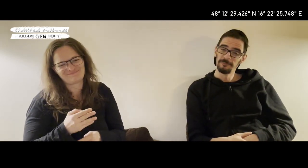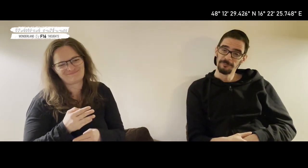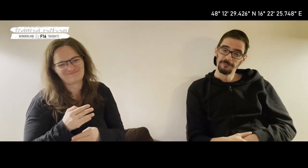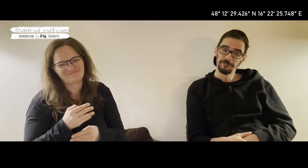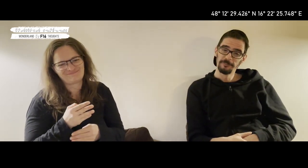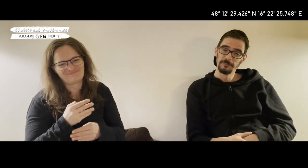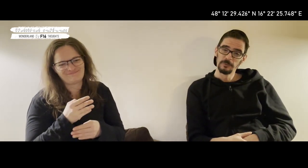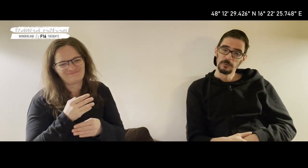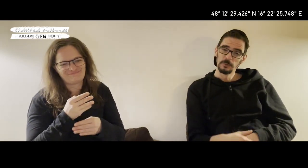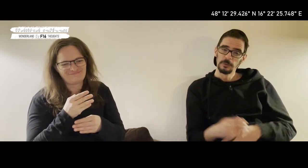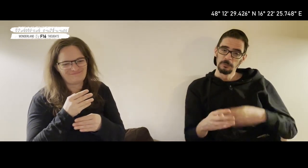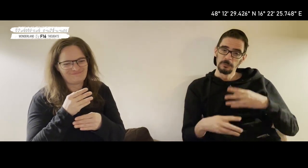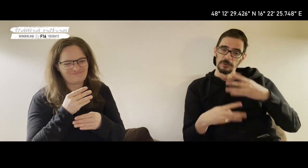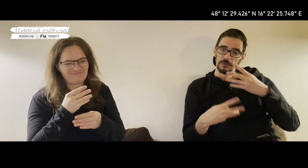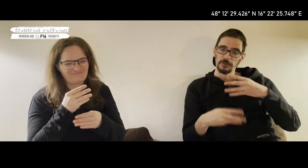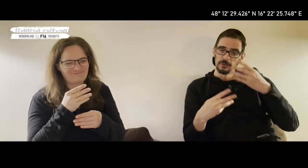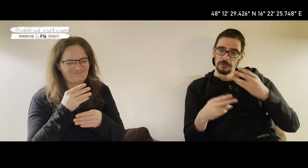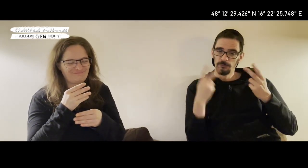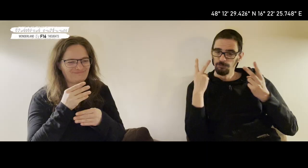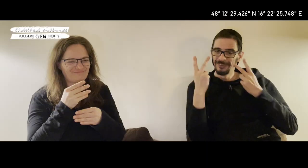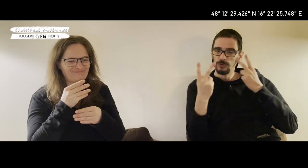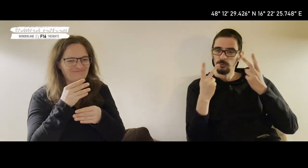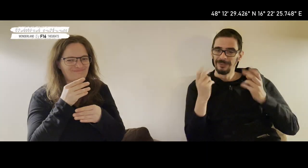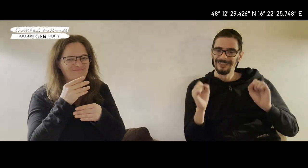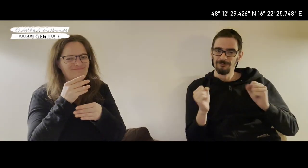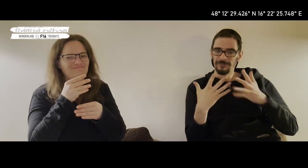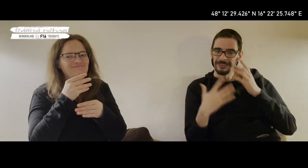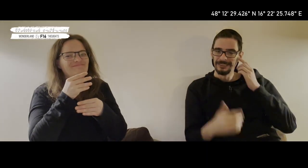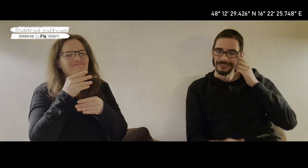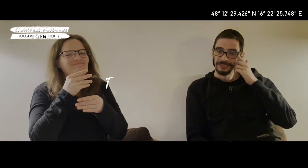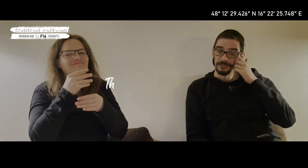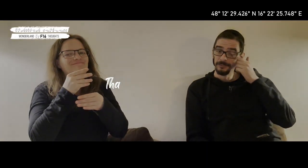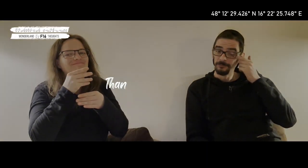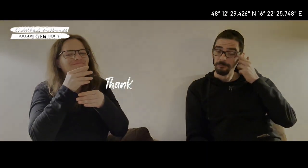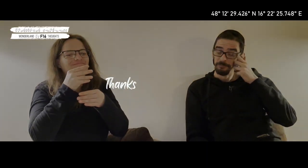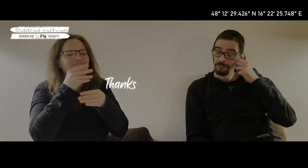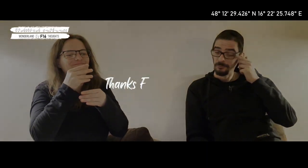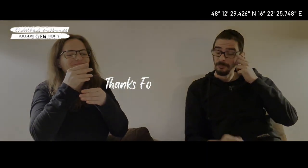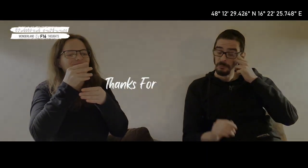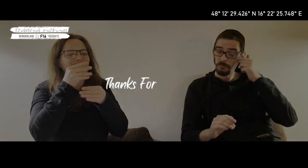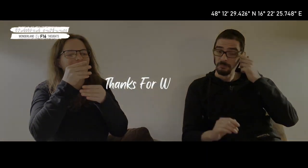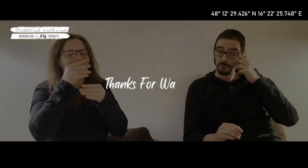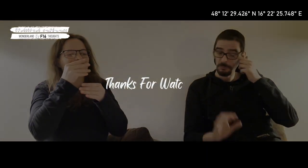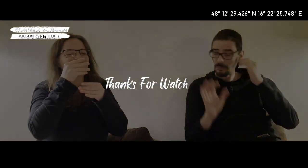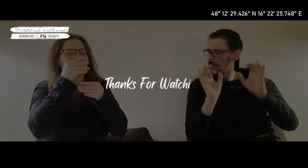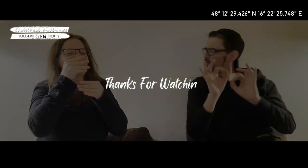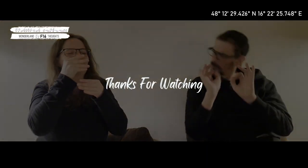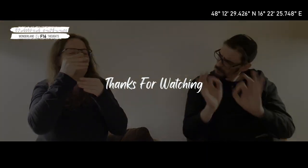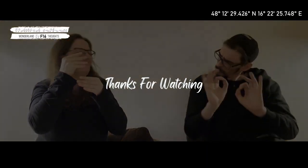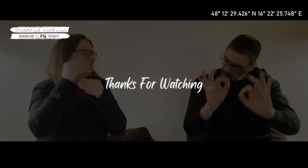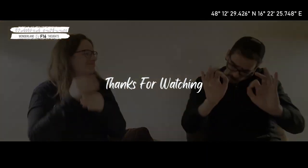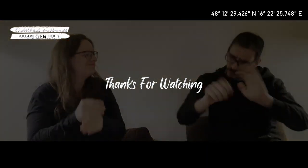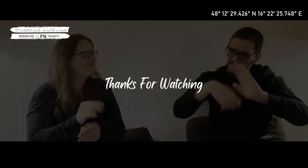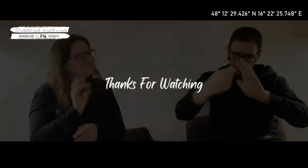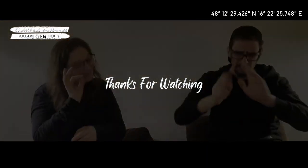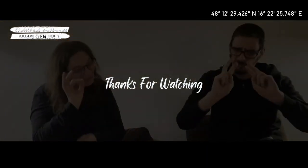Now the film is over and the credits are rolling. - The end credits feature visual effects. That was a really good movie.